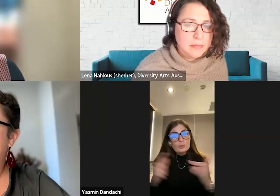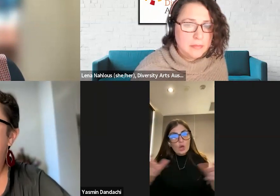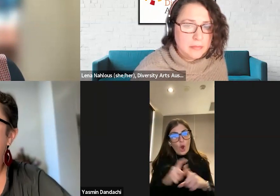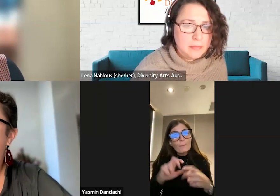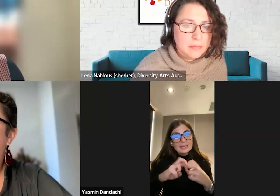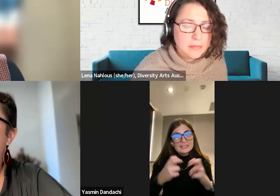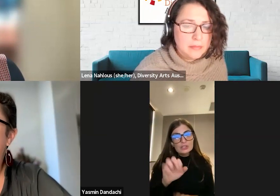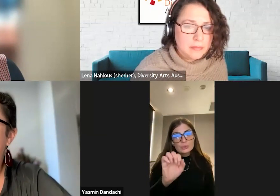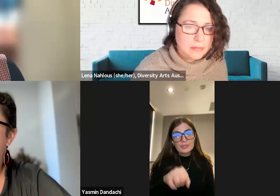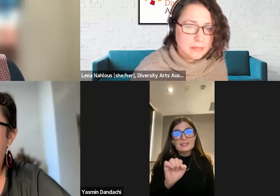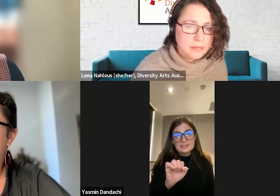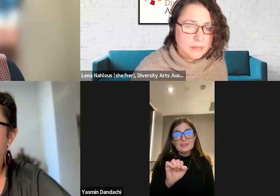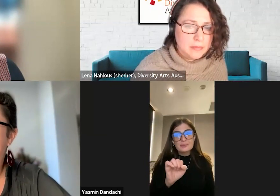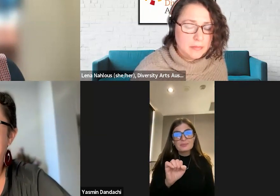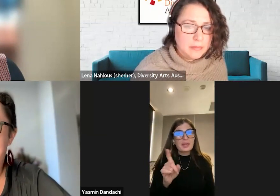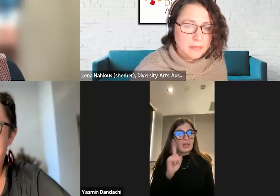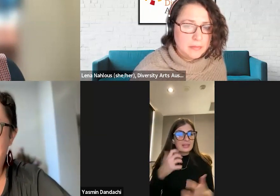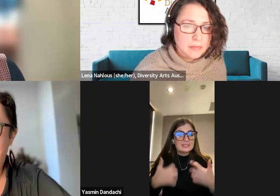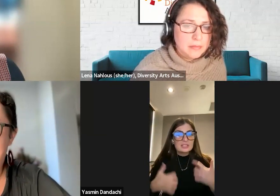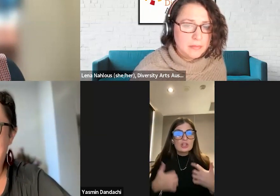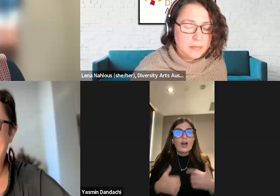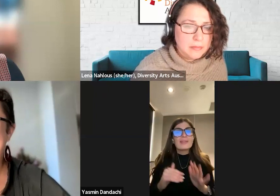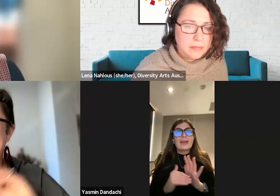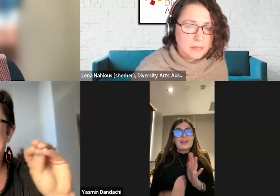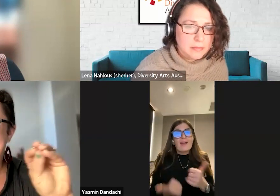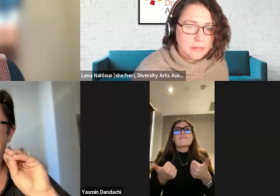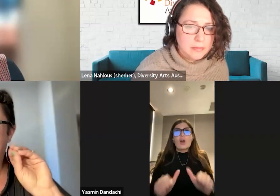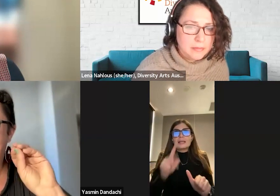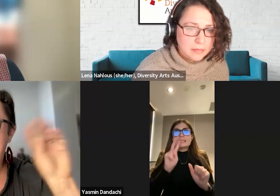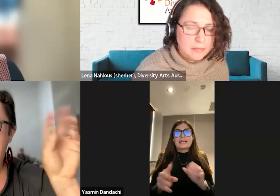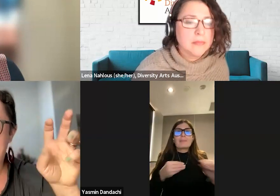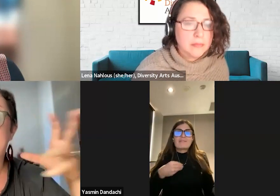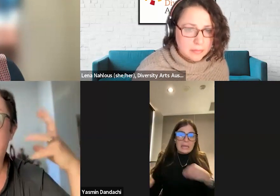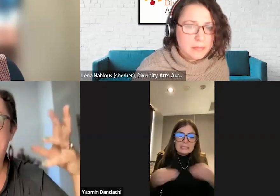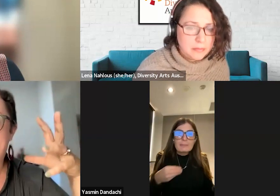We're just, I think what's exciting is that we're starting to see more flexibility in the different elements that we can throw into